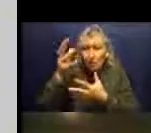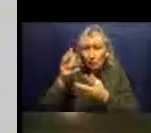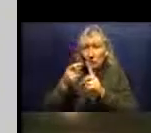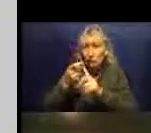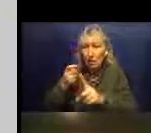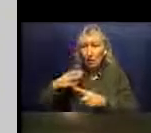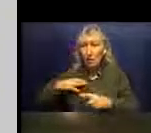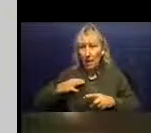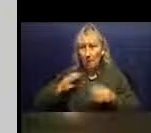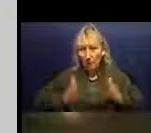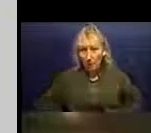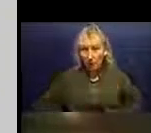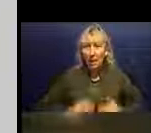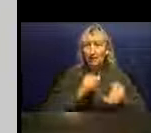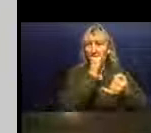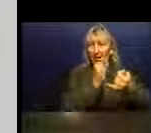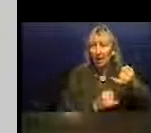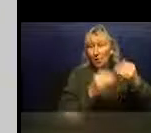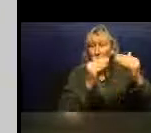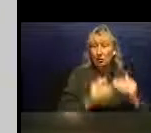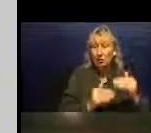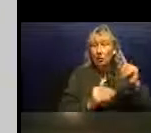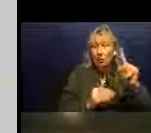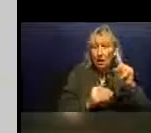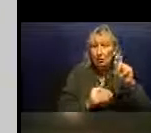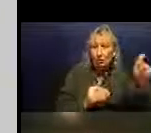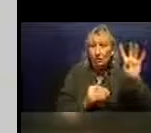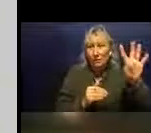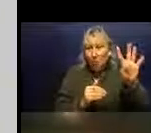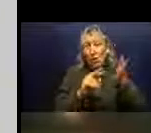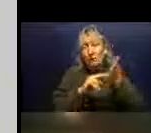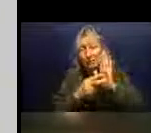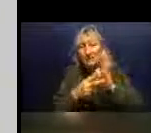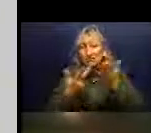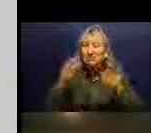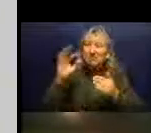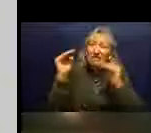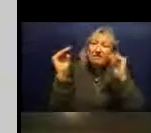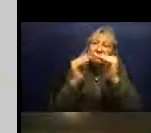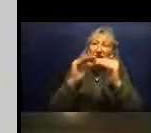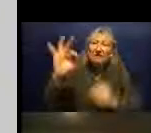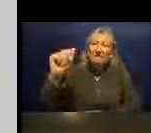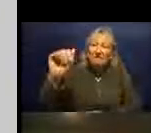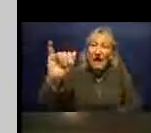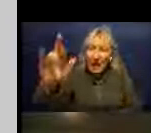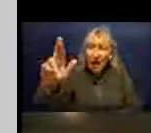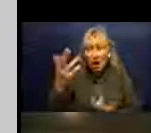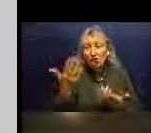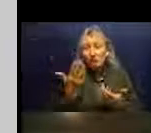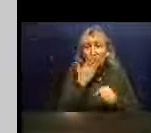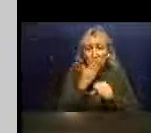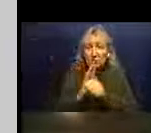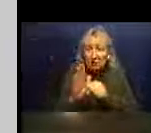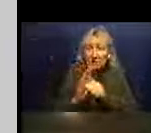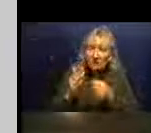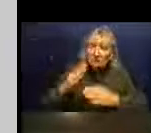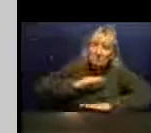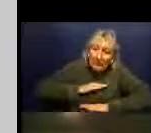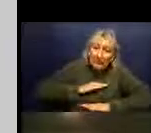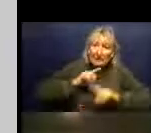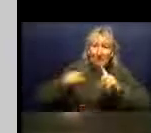It's able to comply with guidelines parameters requirements, with no additional information put forth by the applicant.